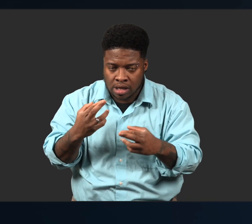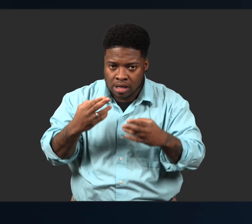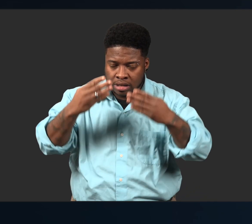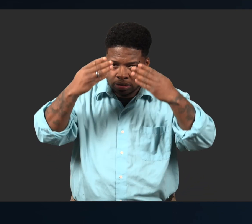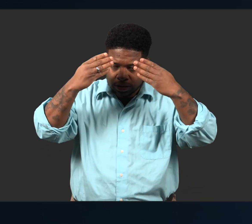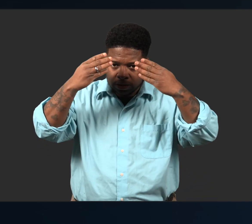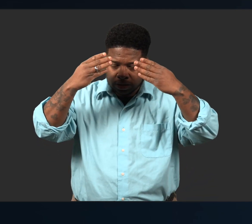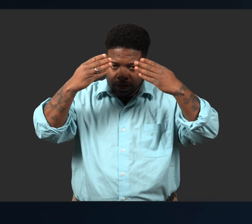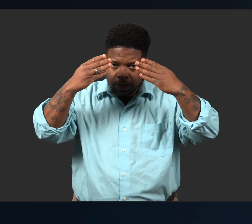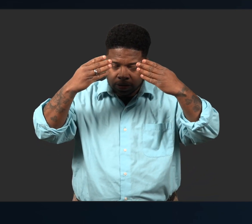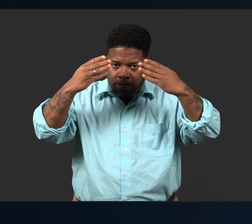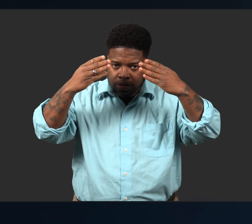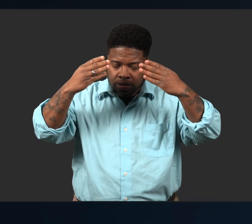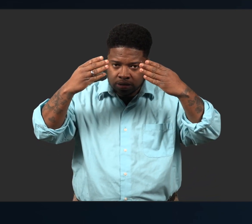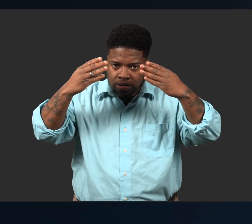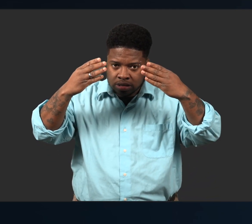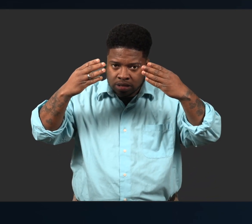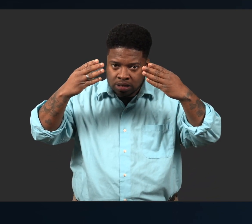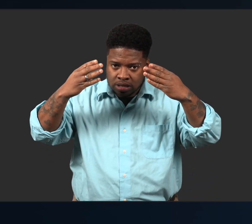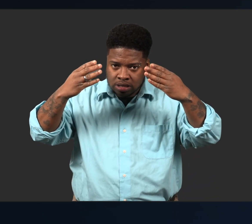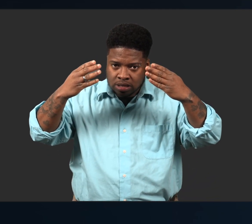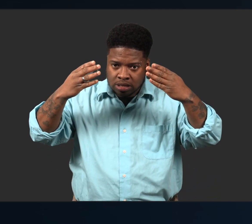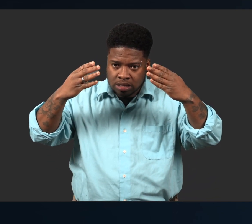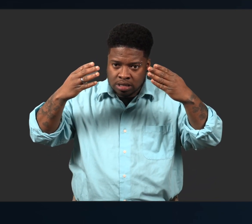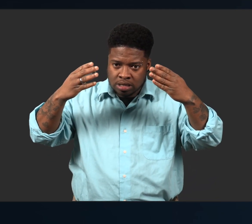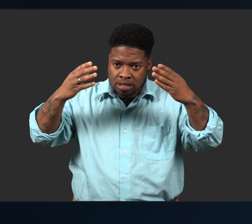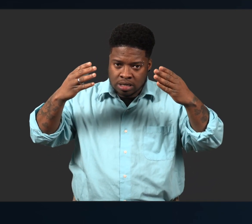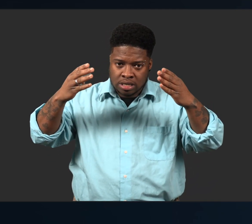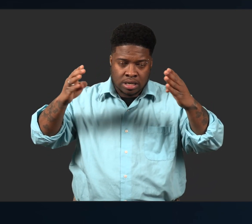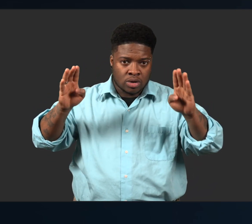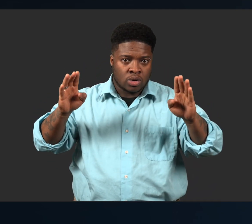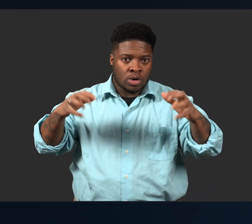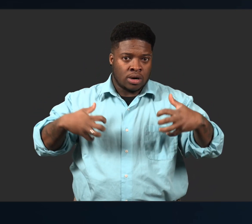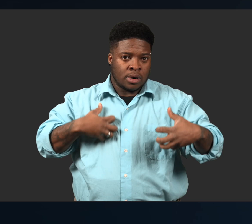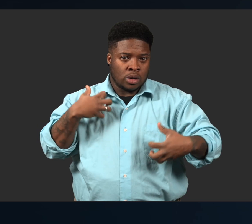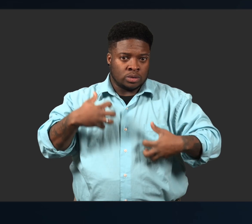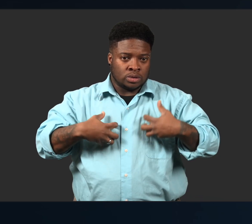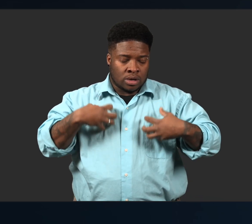their eyes are gradually opened to the realization that they do have an addiction.